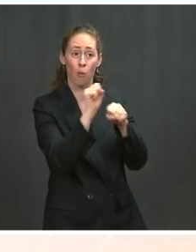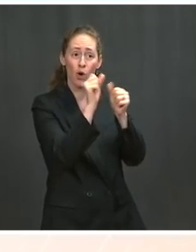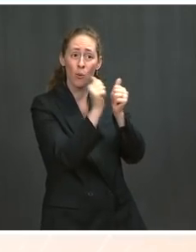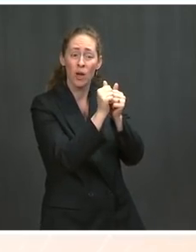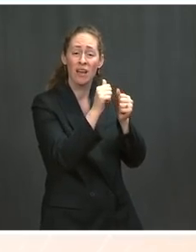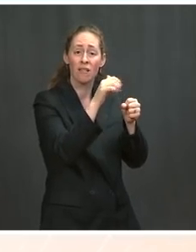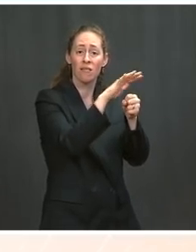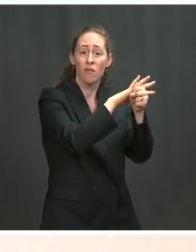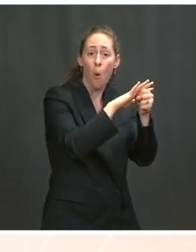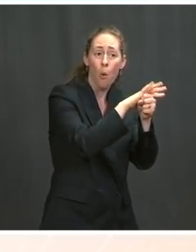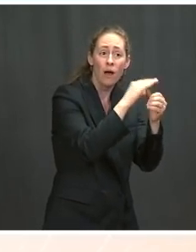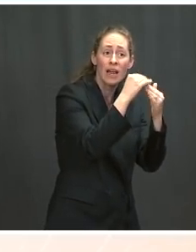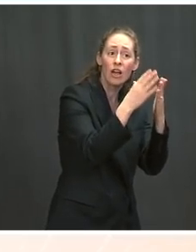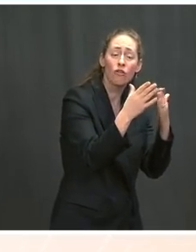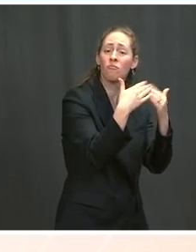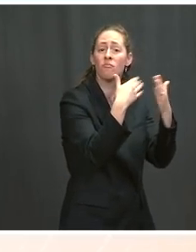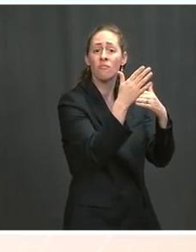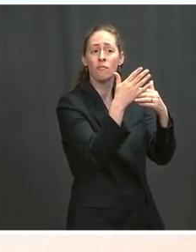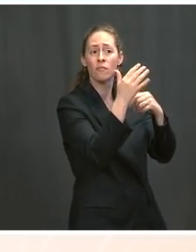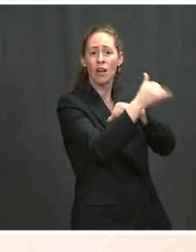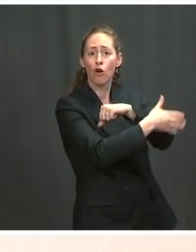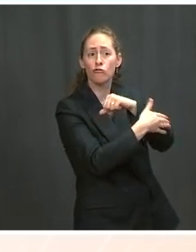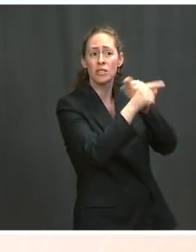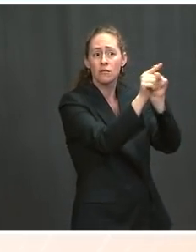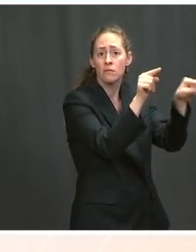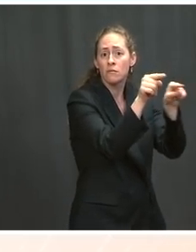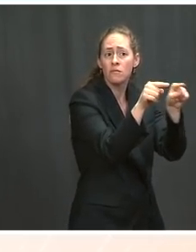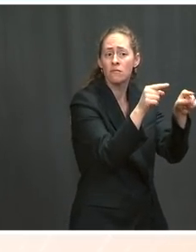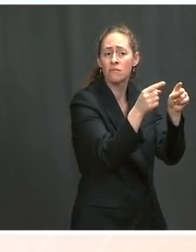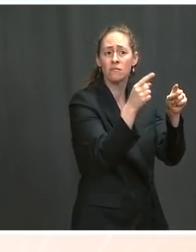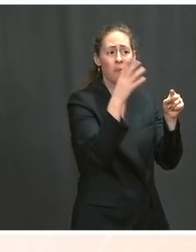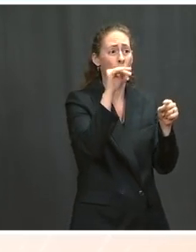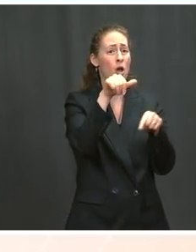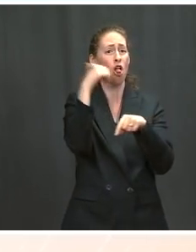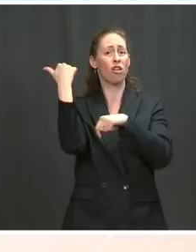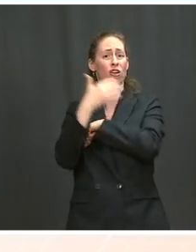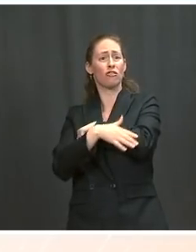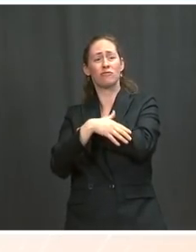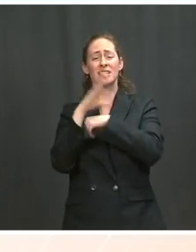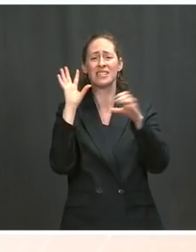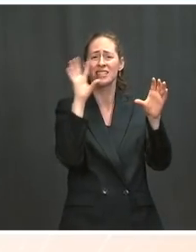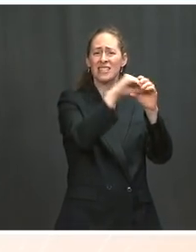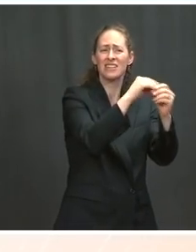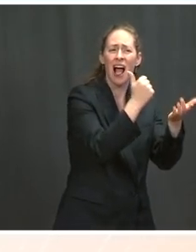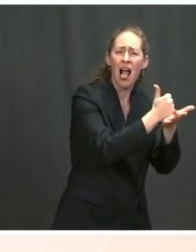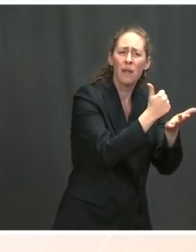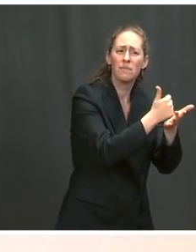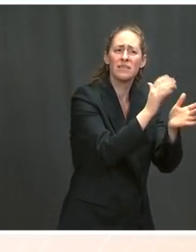or leaders from other countries who can play an integral role in influencing Hamas to deescalate